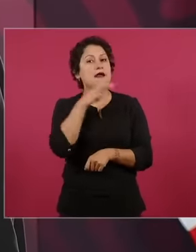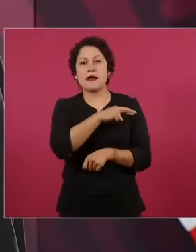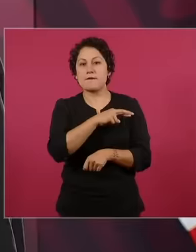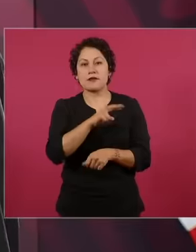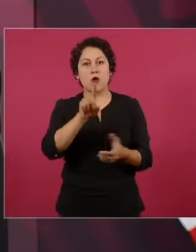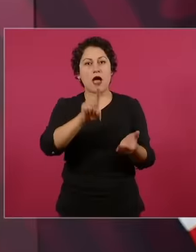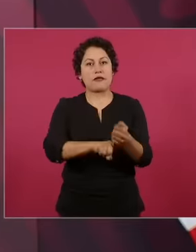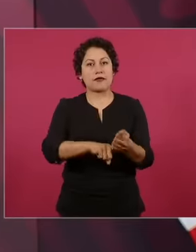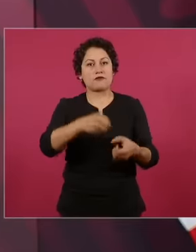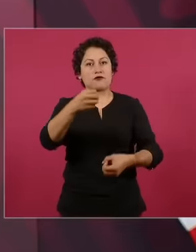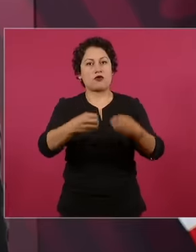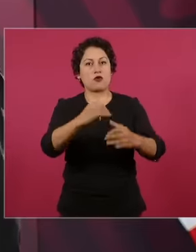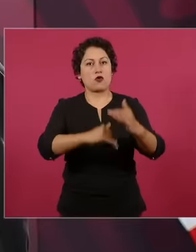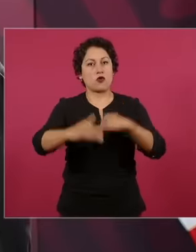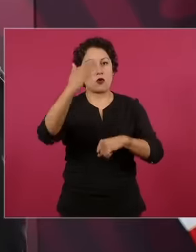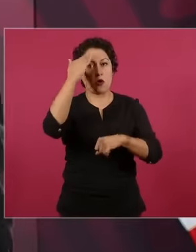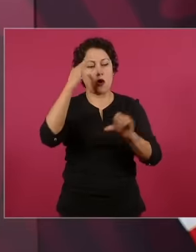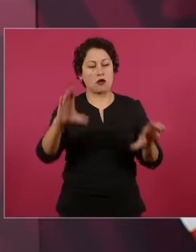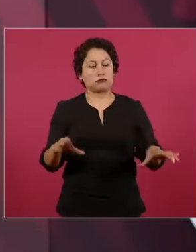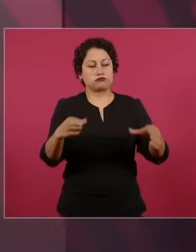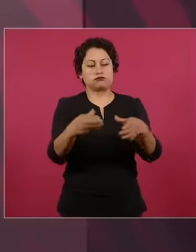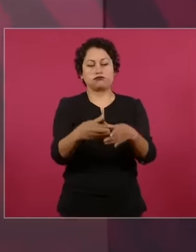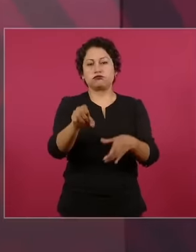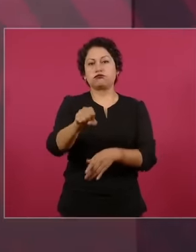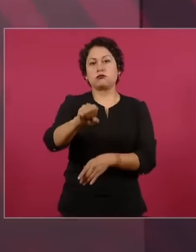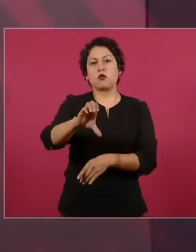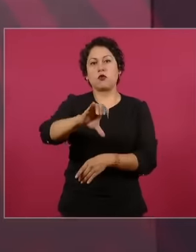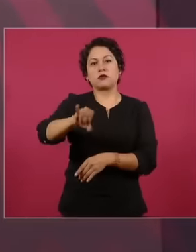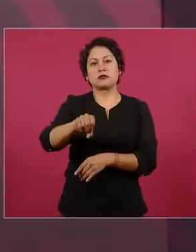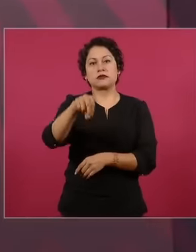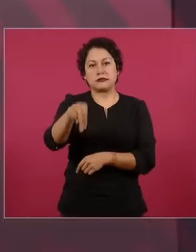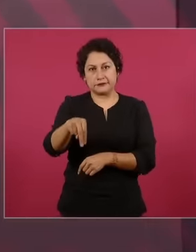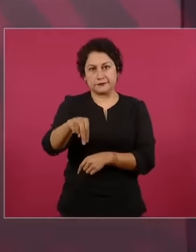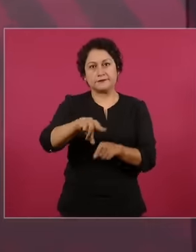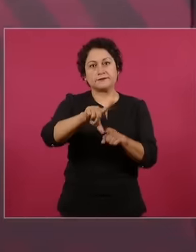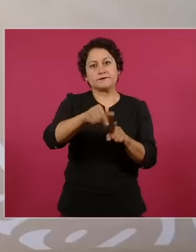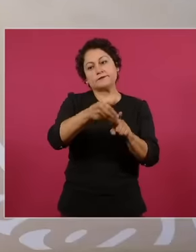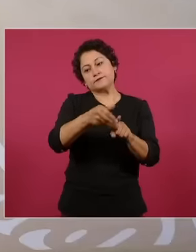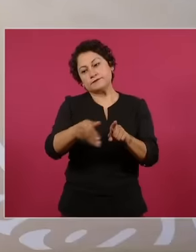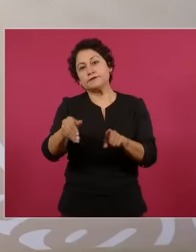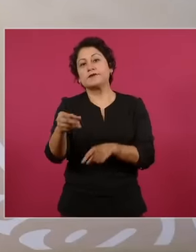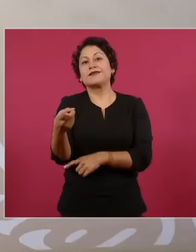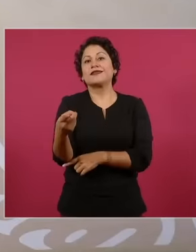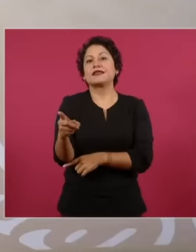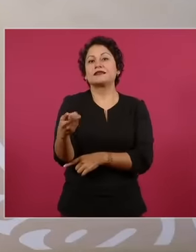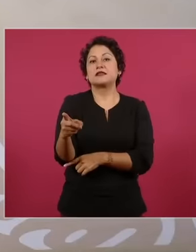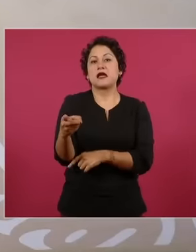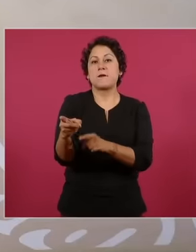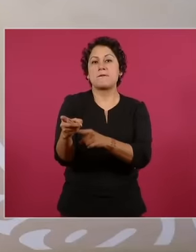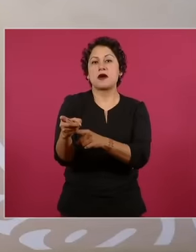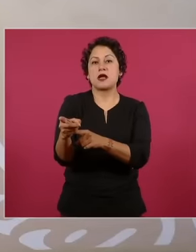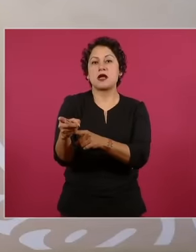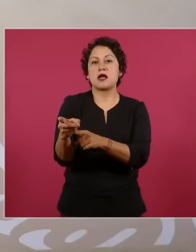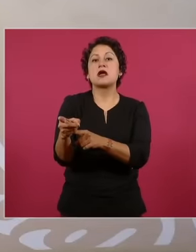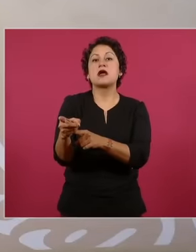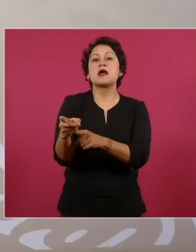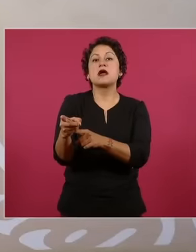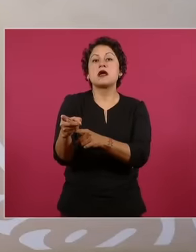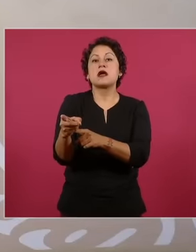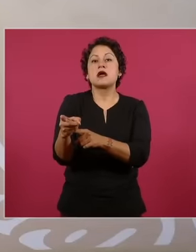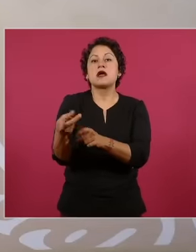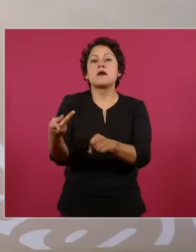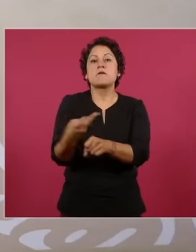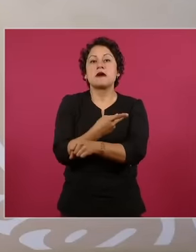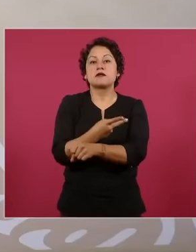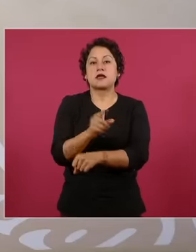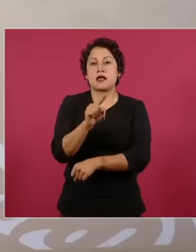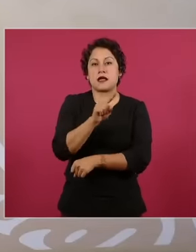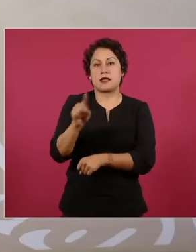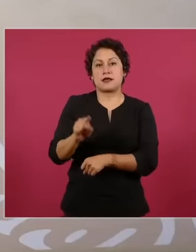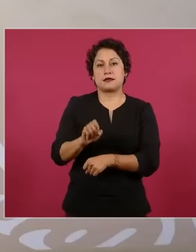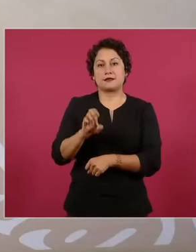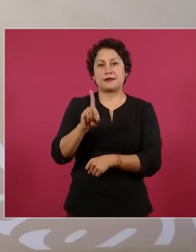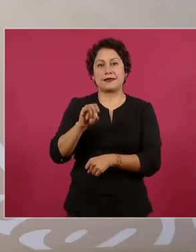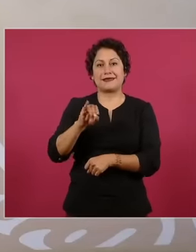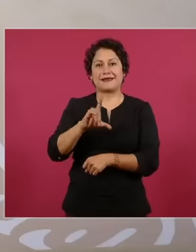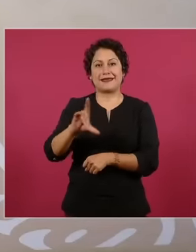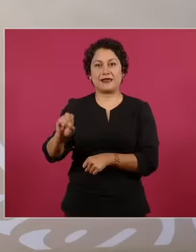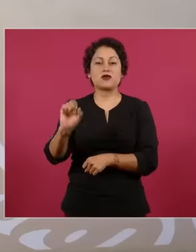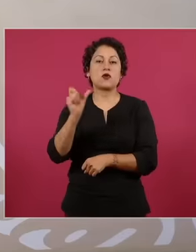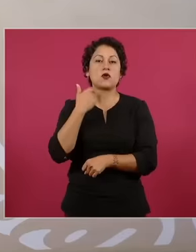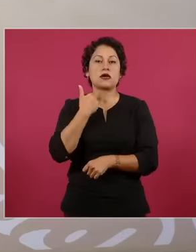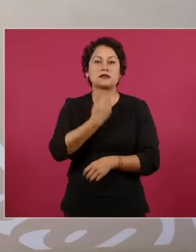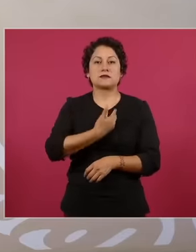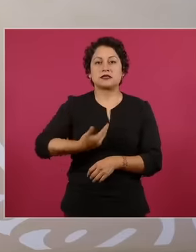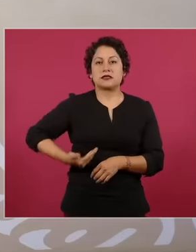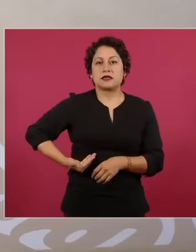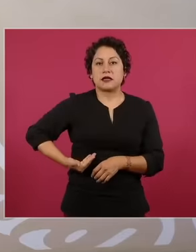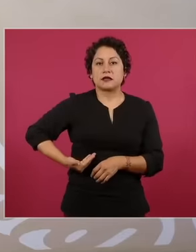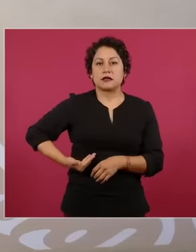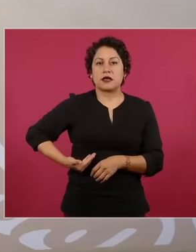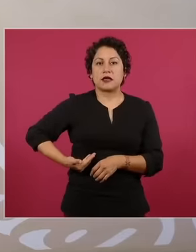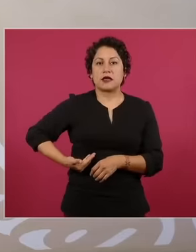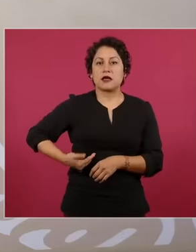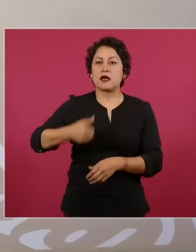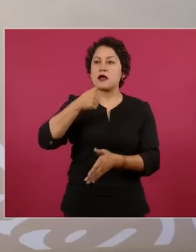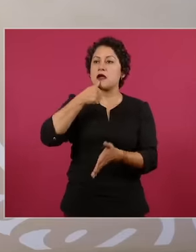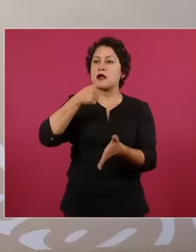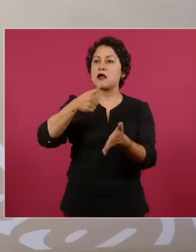And in December it comes Cedillo's decree removing all the ministers from their